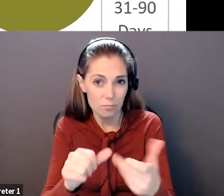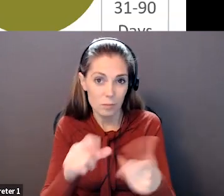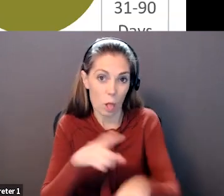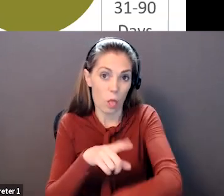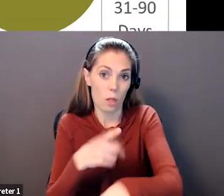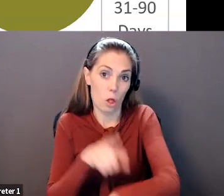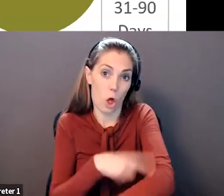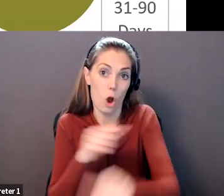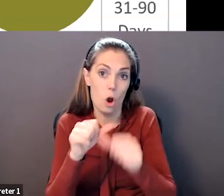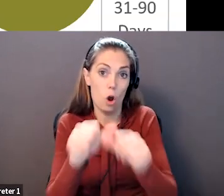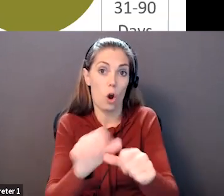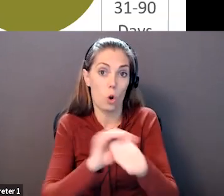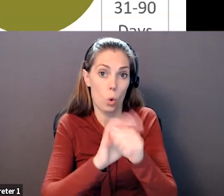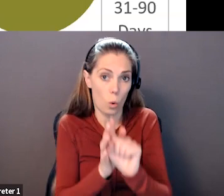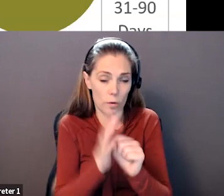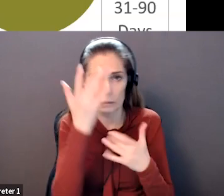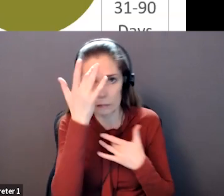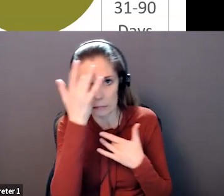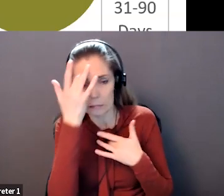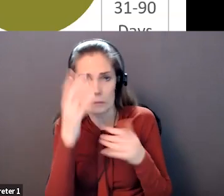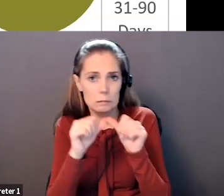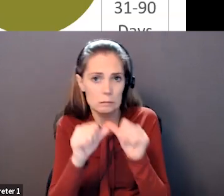So you will see here with Omicron,